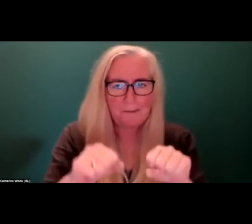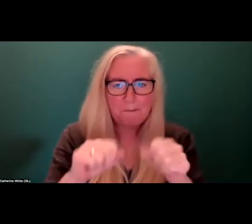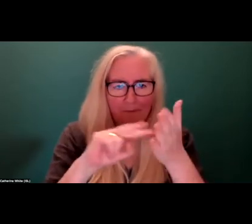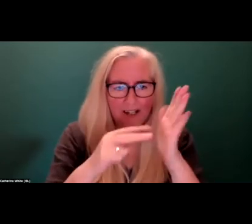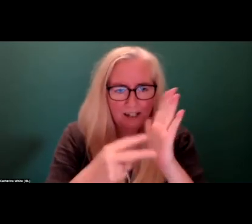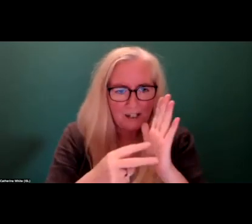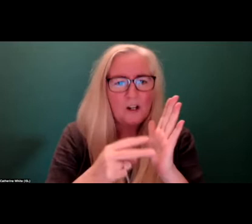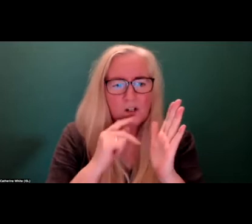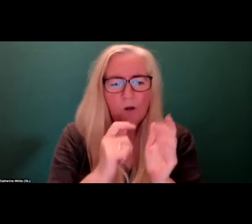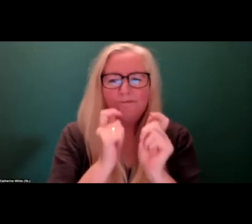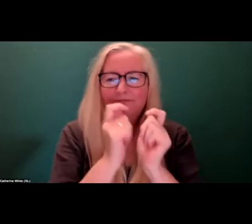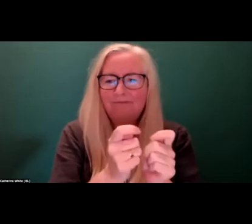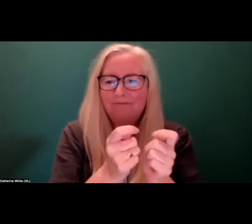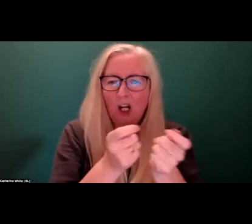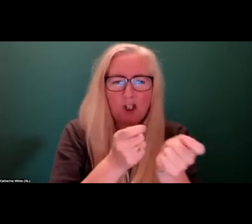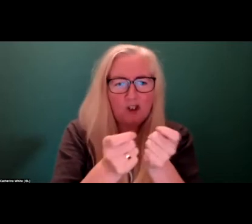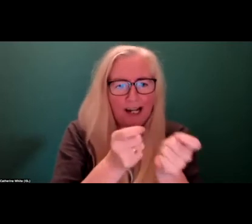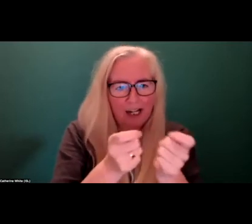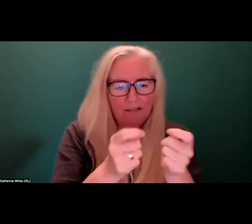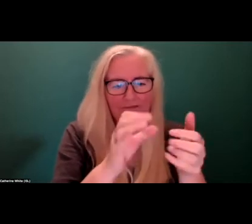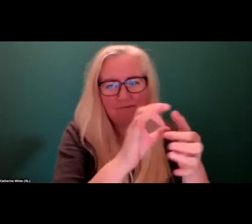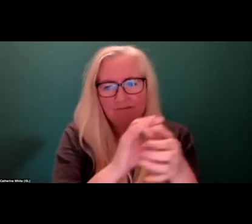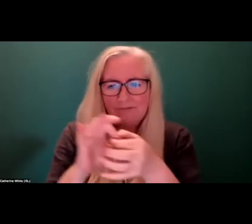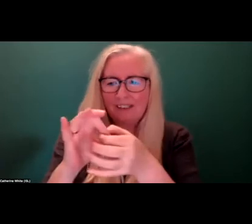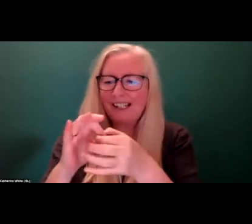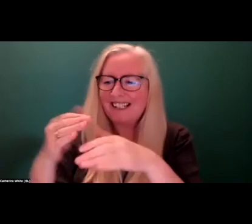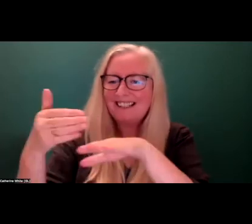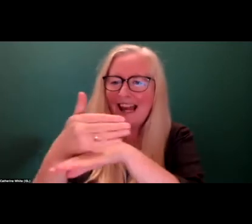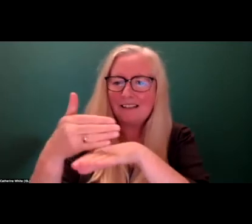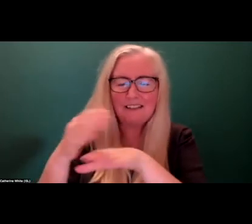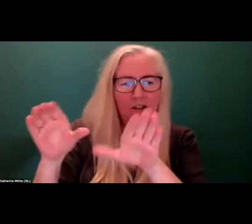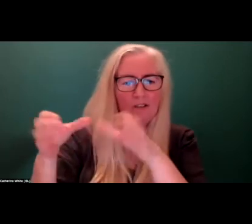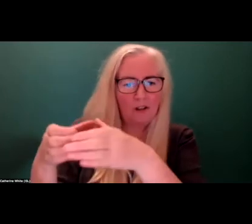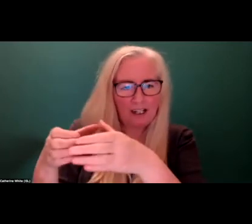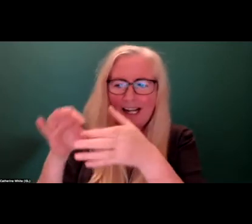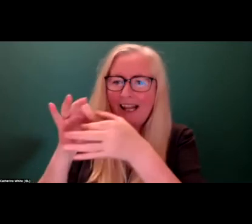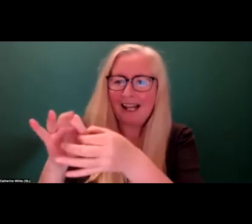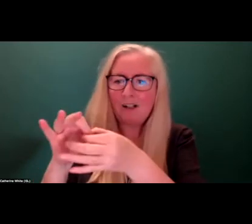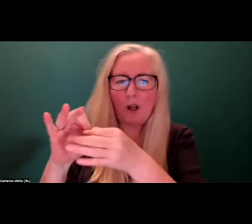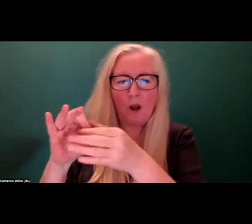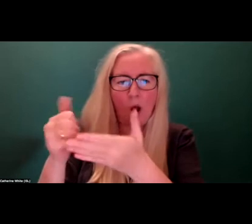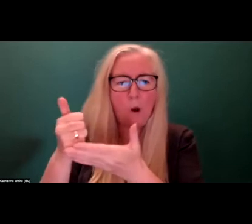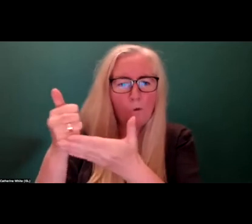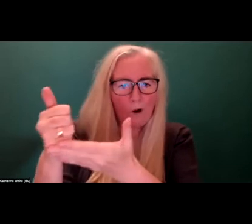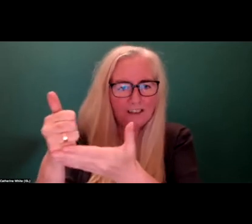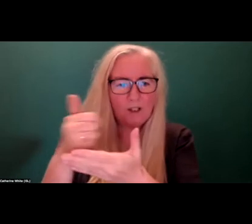Part of that support is to nominate a jury chair to work with the universal design task force on the Universal Design Award.